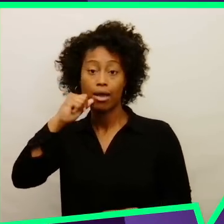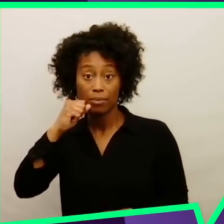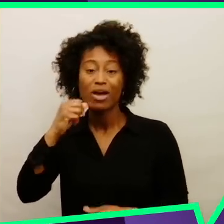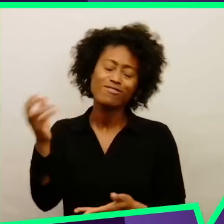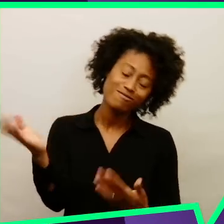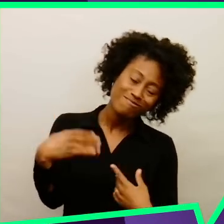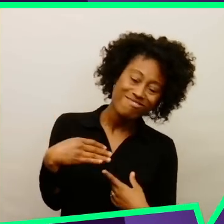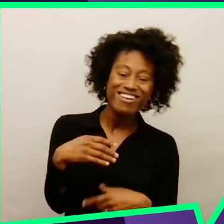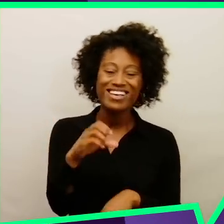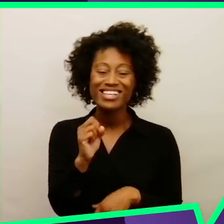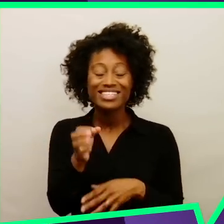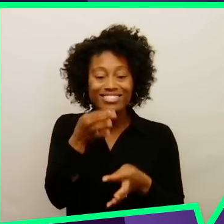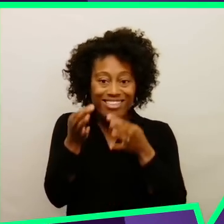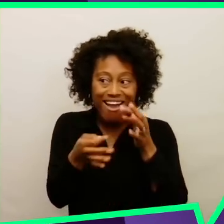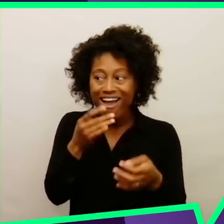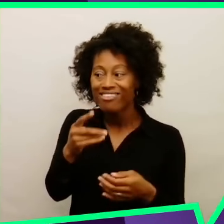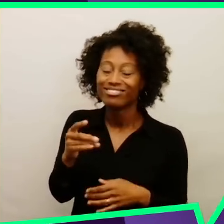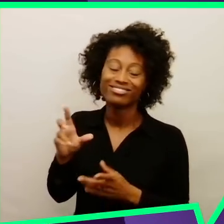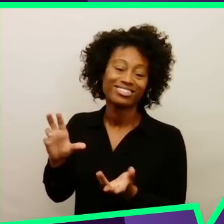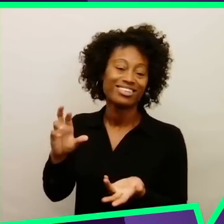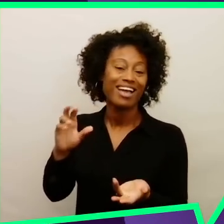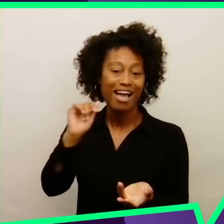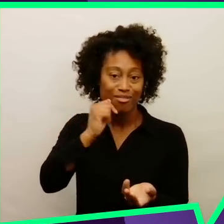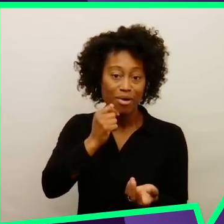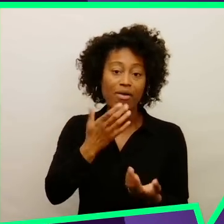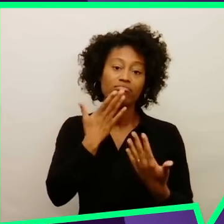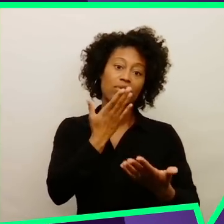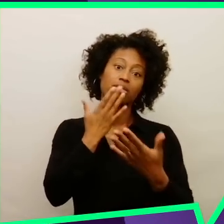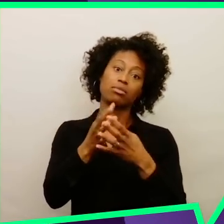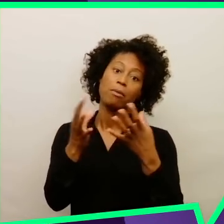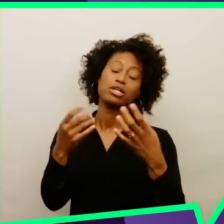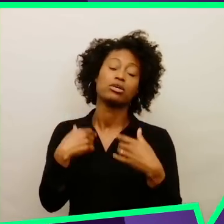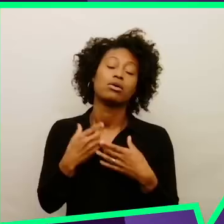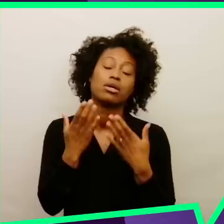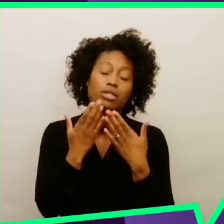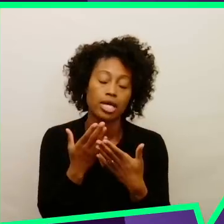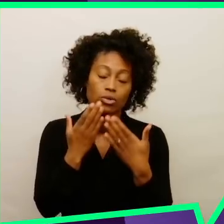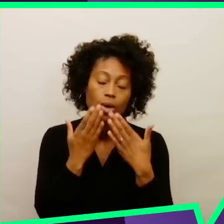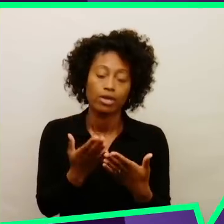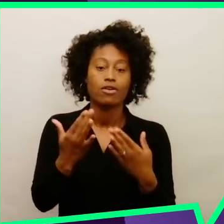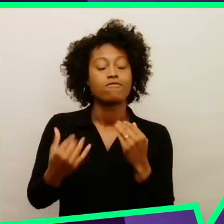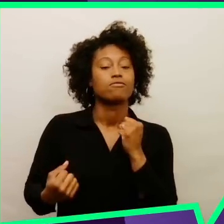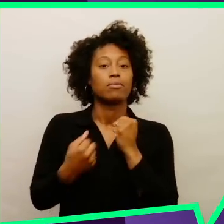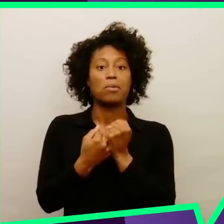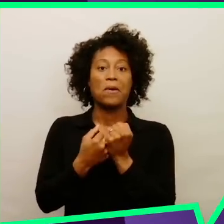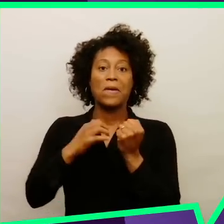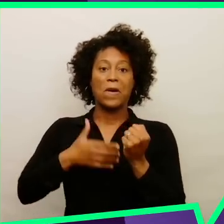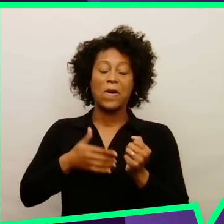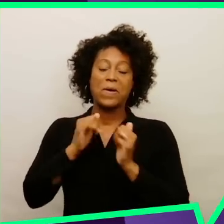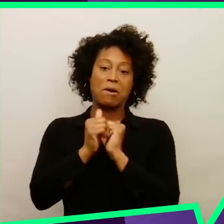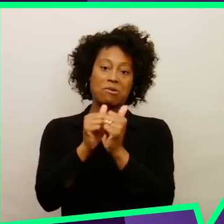I know I do. And I certainly will. So we're going to thank them so much for being a part of today's competition and tournament.